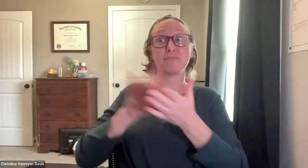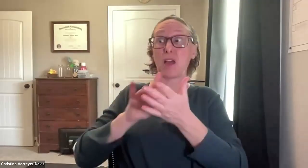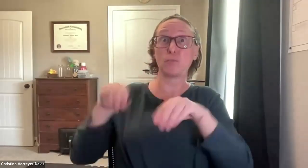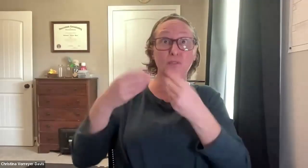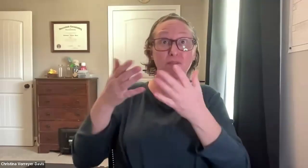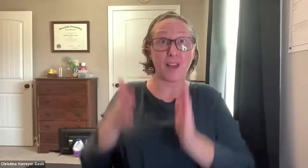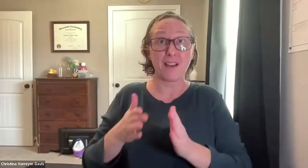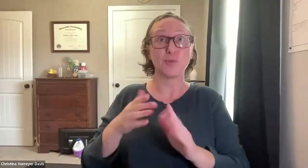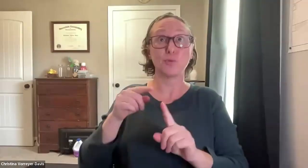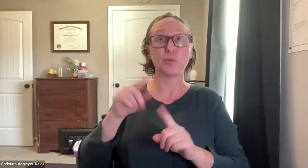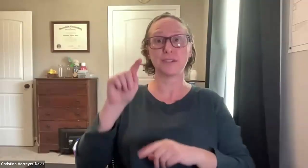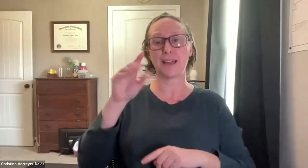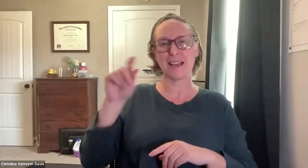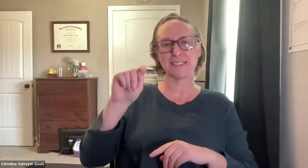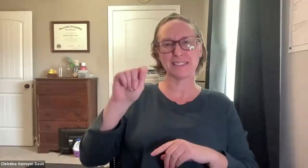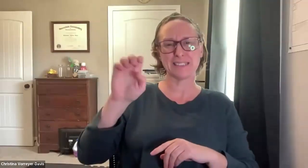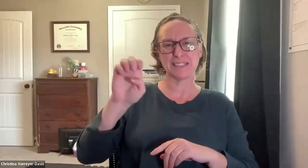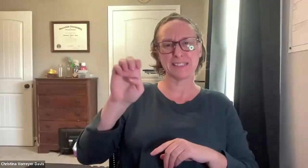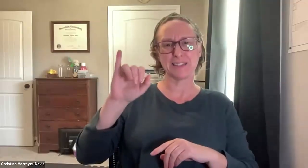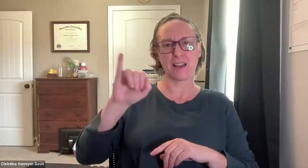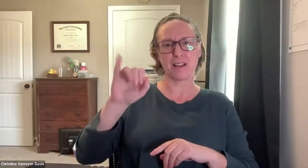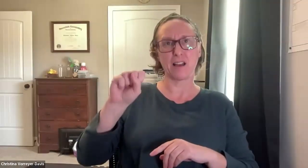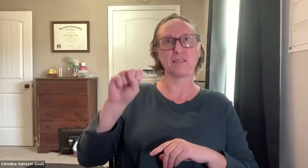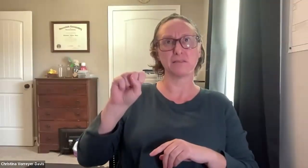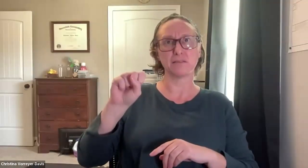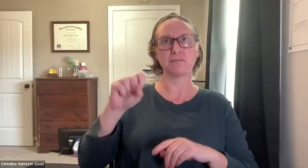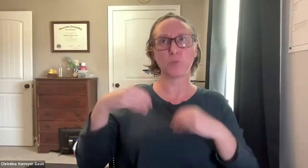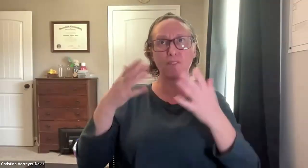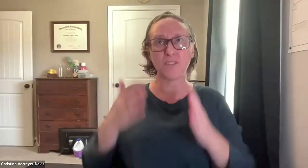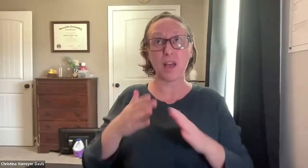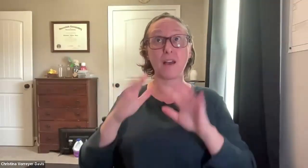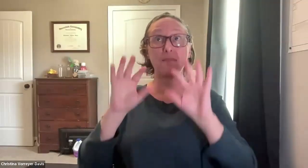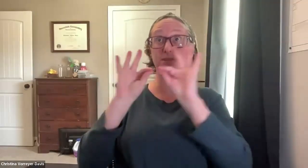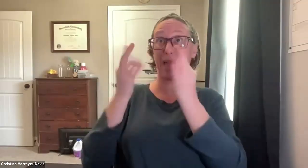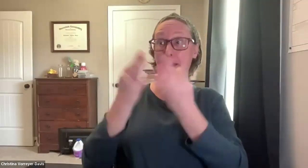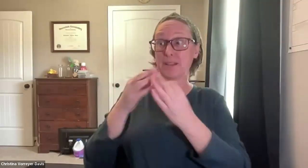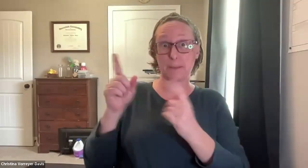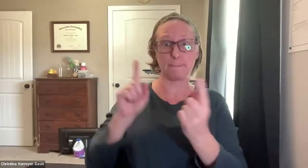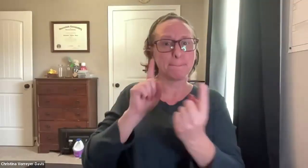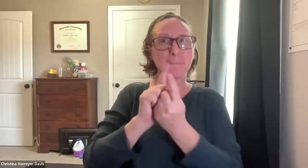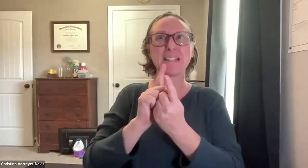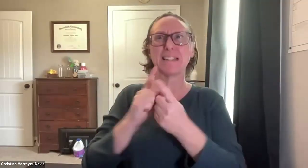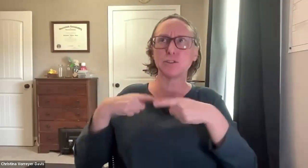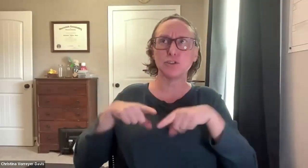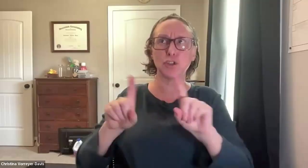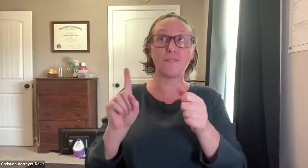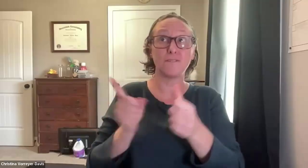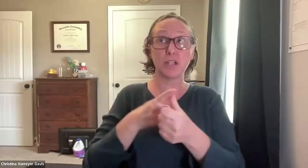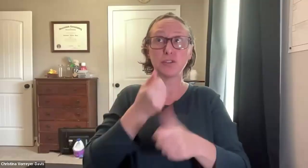From the medical provider view, and TEIS providers,